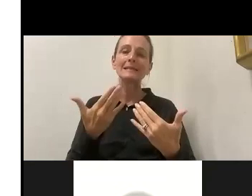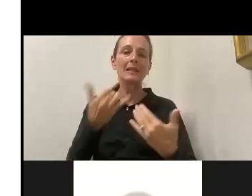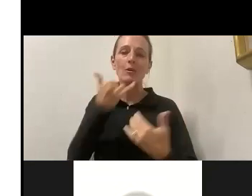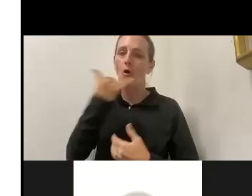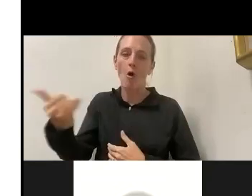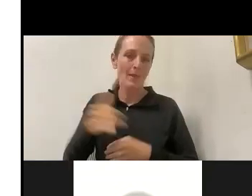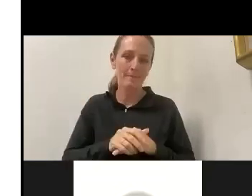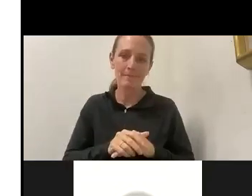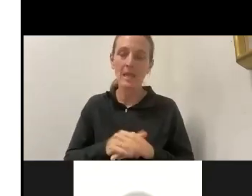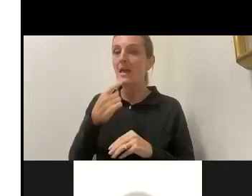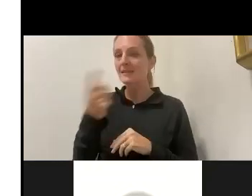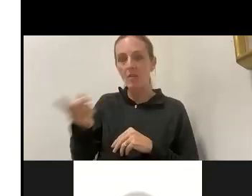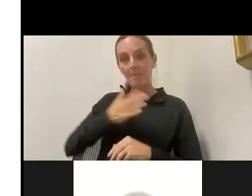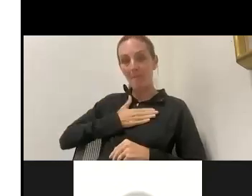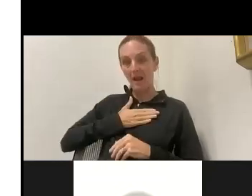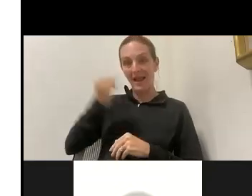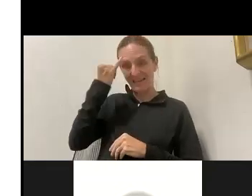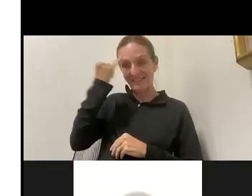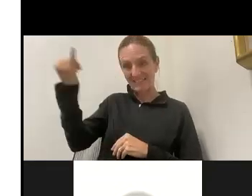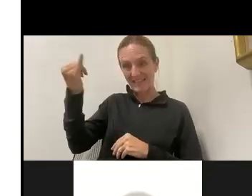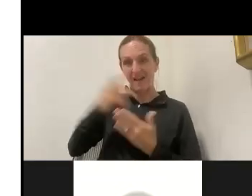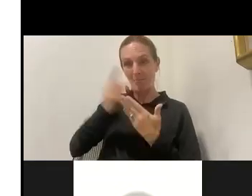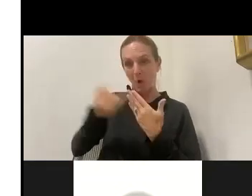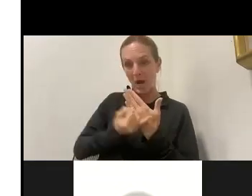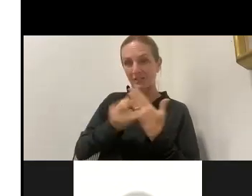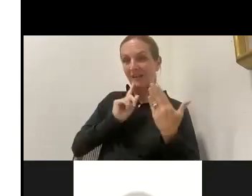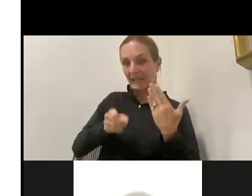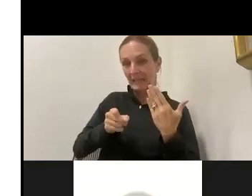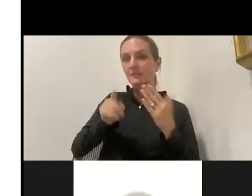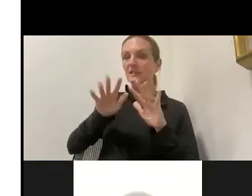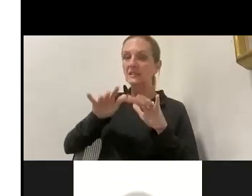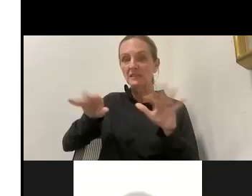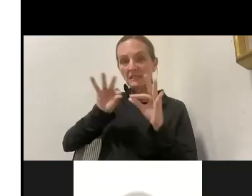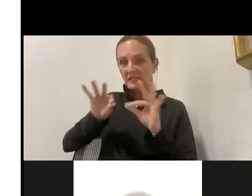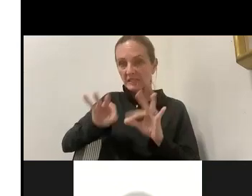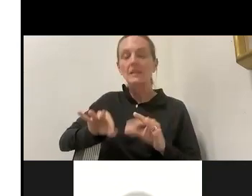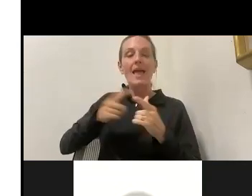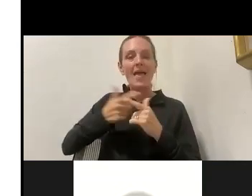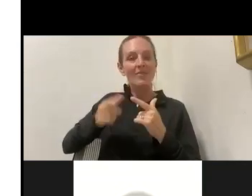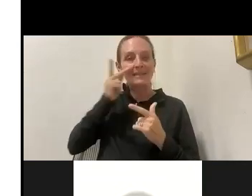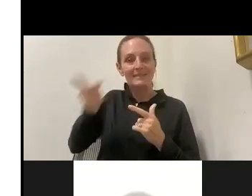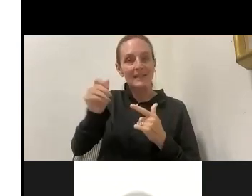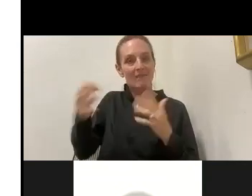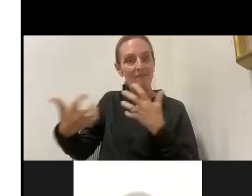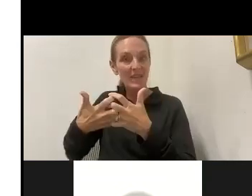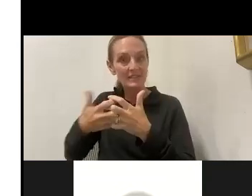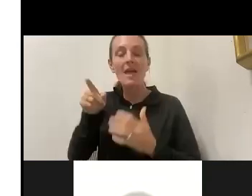idea for your project and see if it fits in their grant. They may have ideas of another grant that is coming available or another one that might suit your project better.